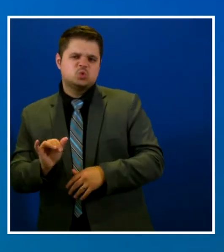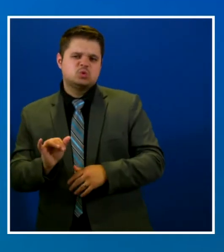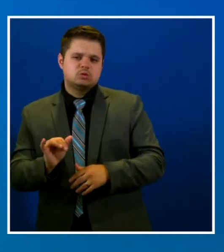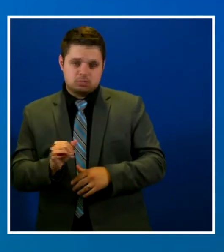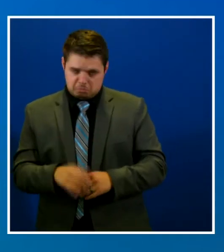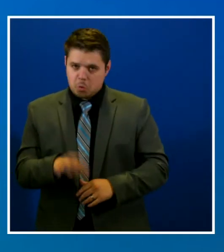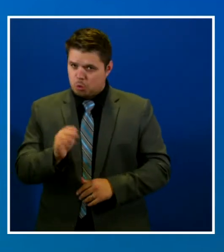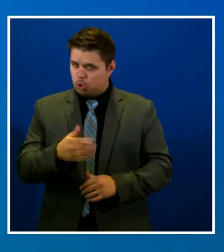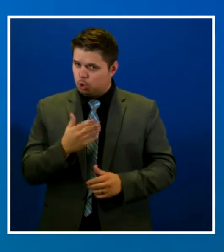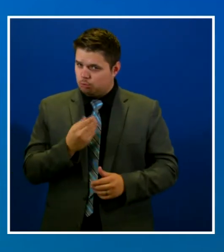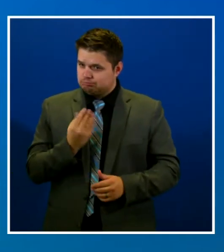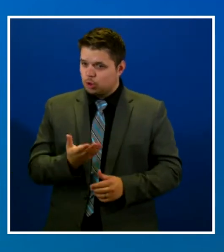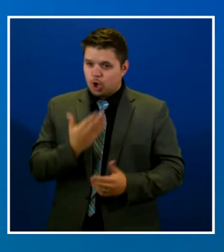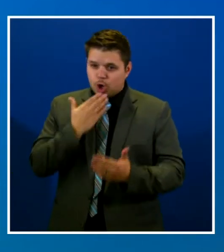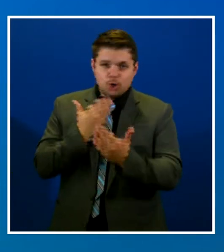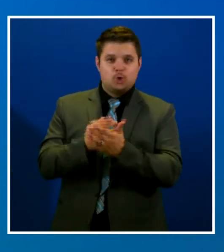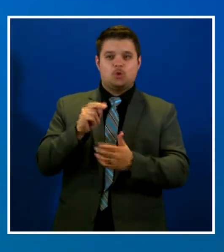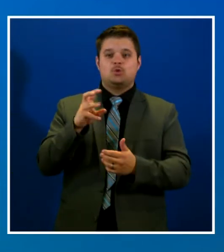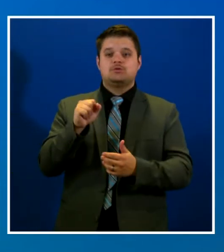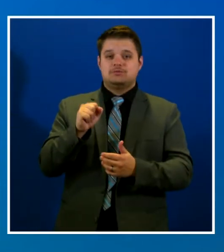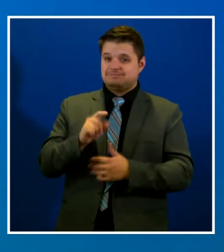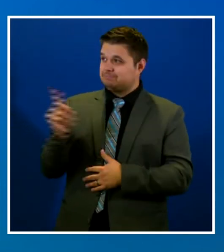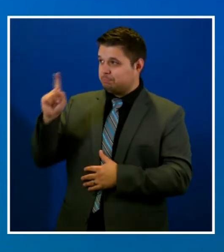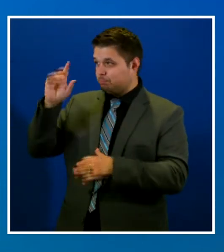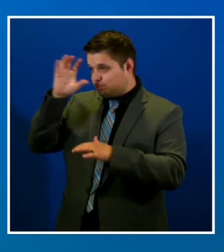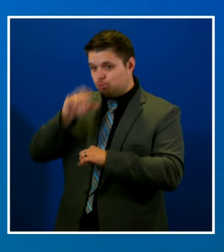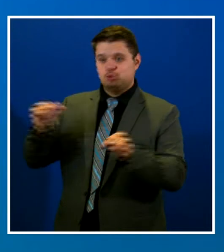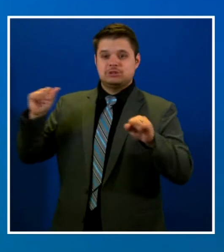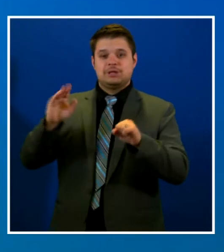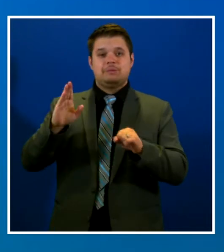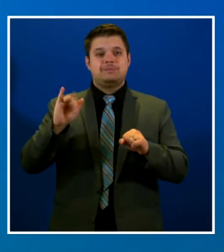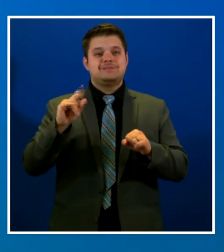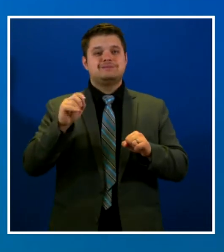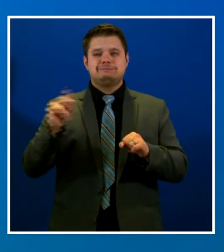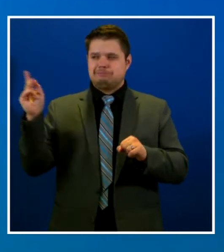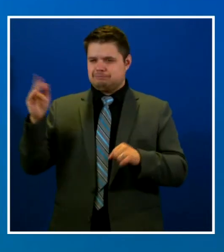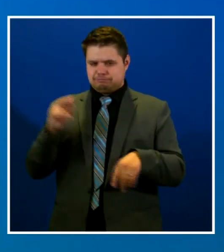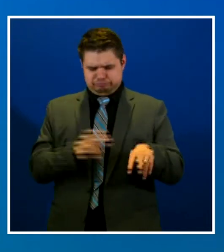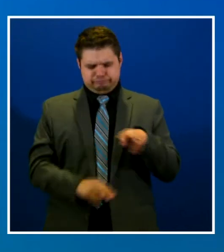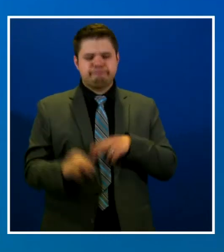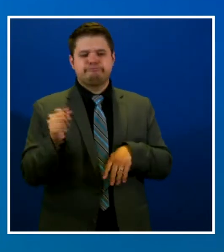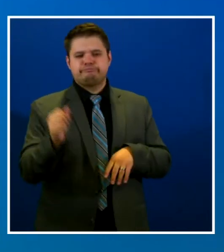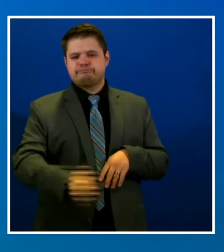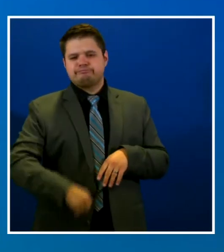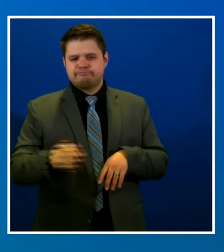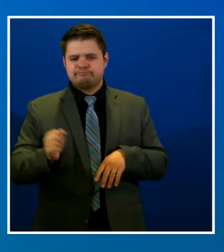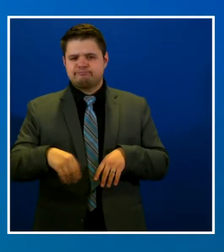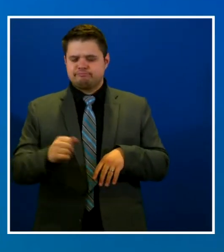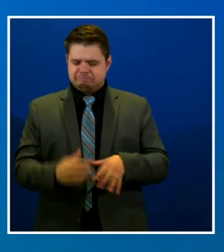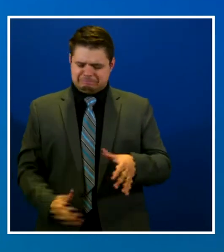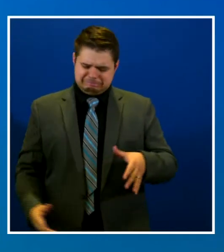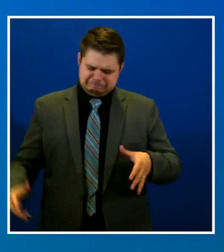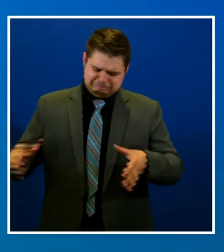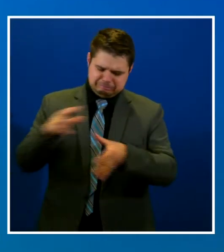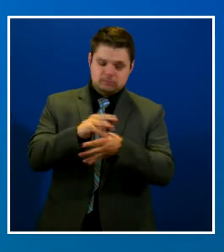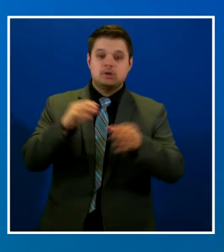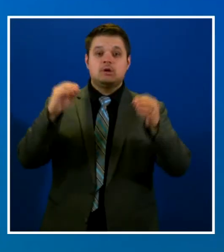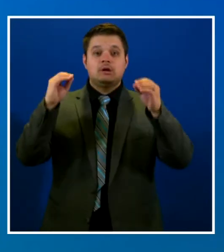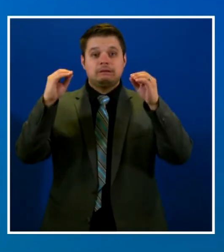President Biden's directive to prioritize vaccinations for teachers and children and childcare workers, excuse me,